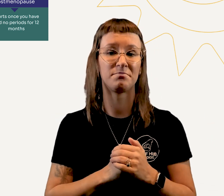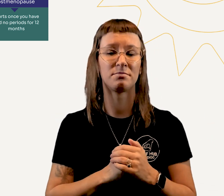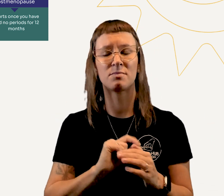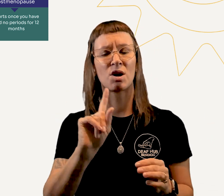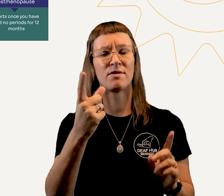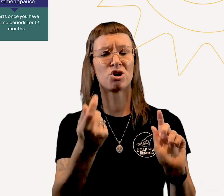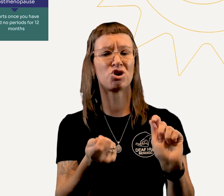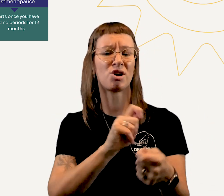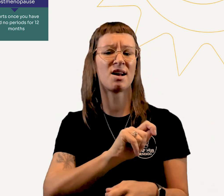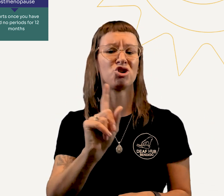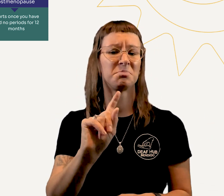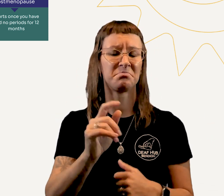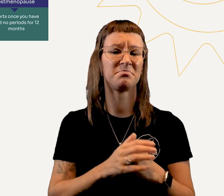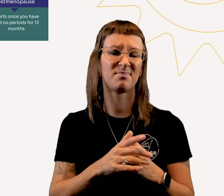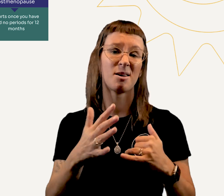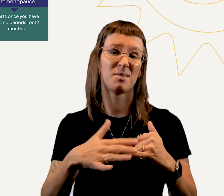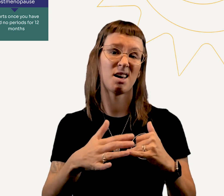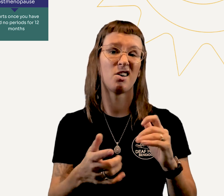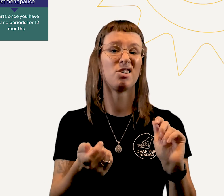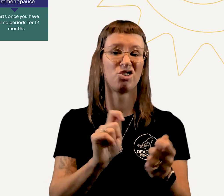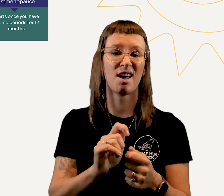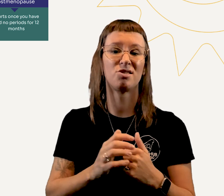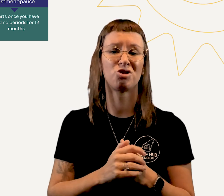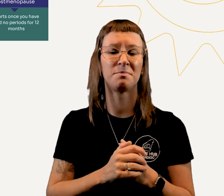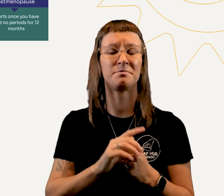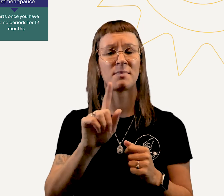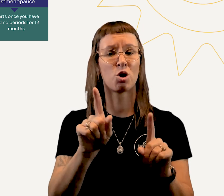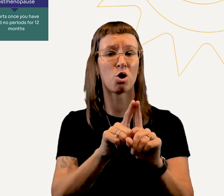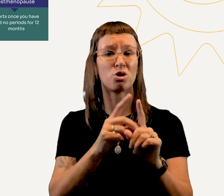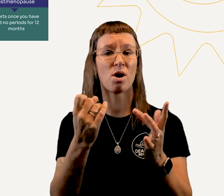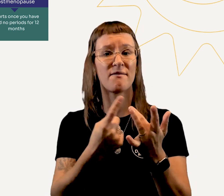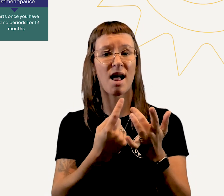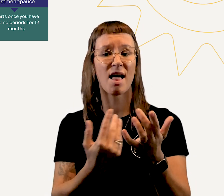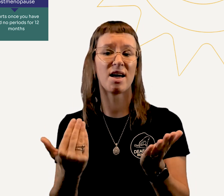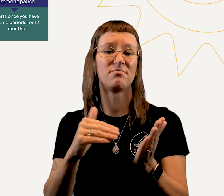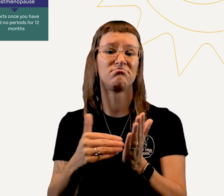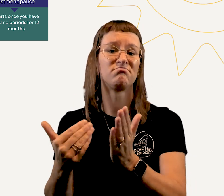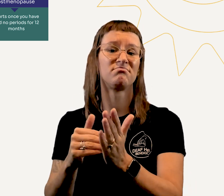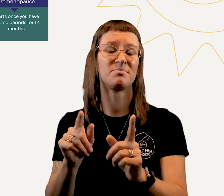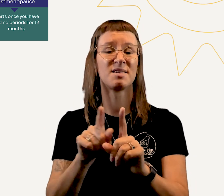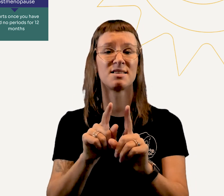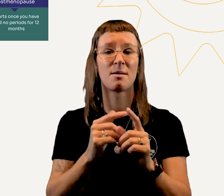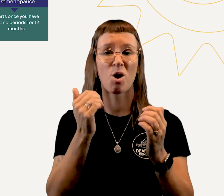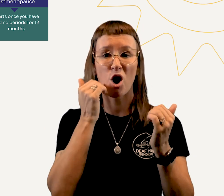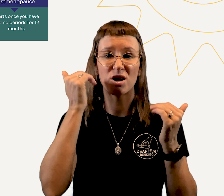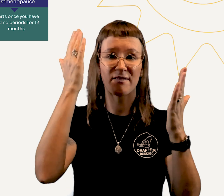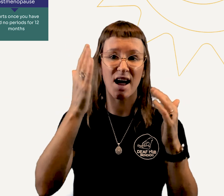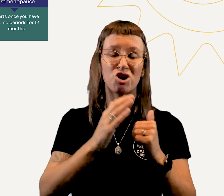Changes to your periods are often the first sign during perimenopause, but other symptoms may include hot flushes and mood swings.